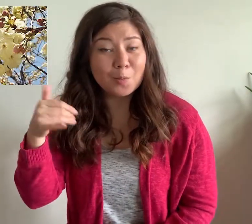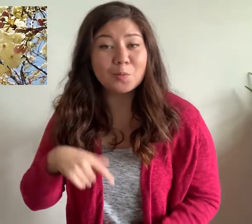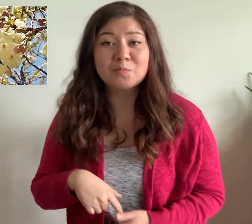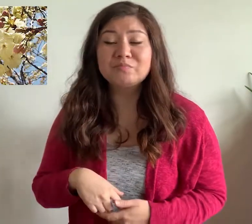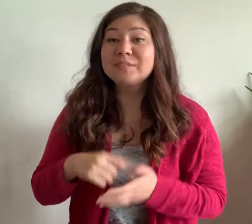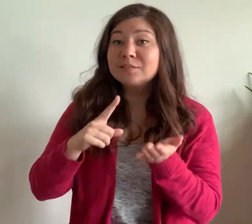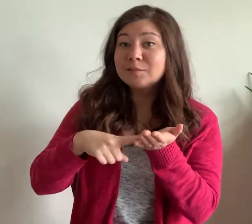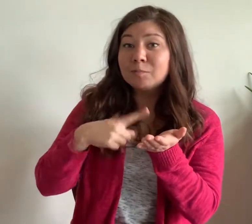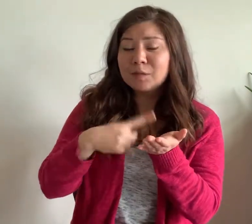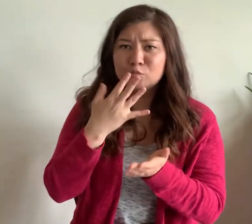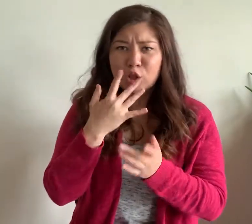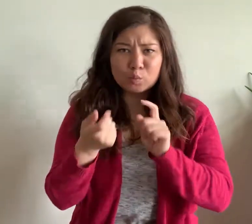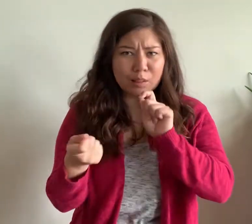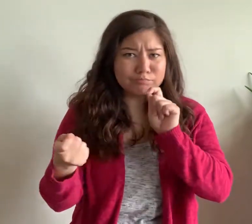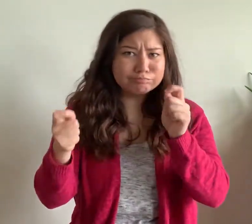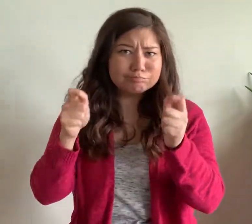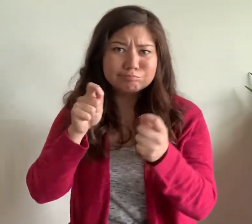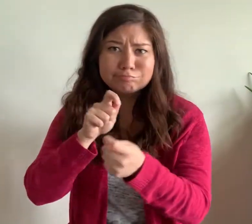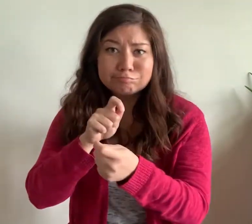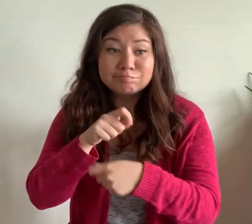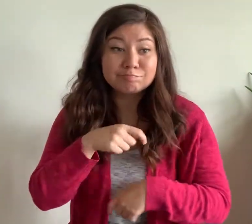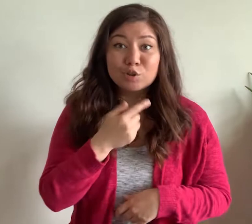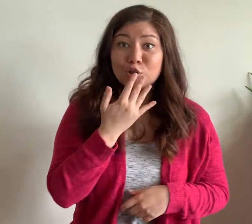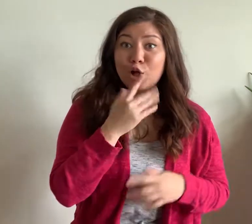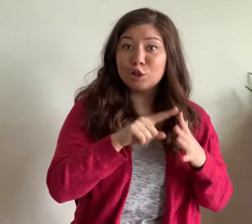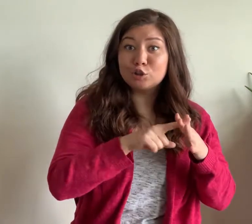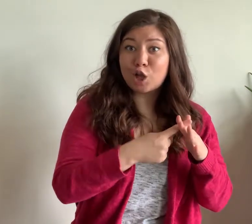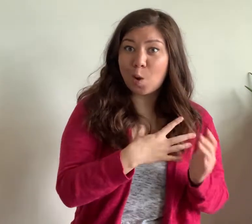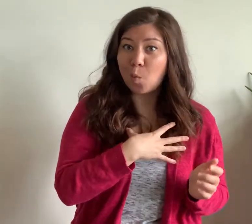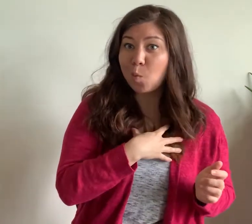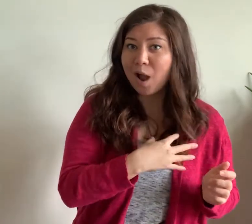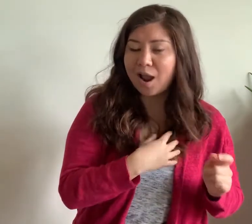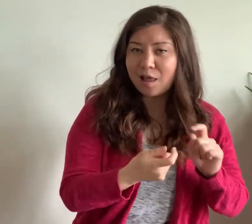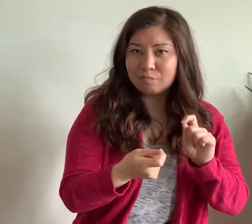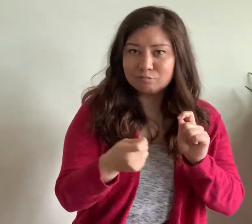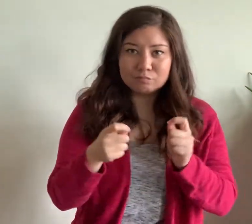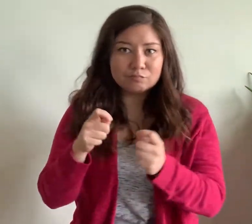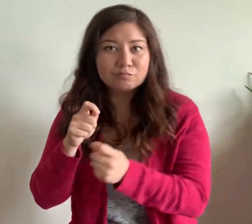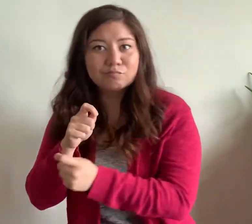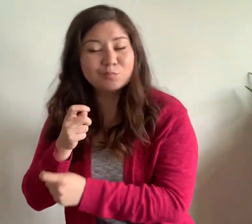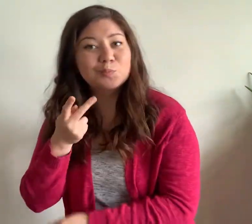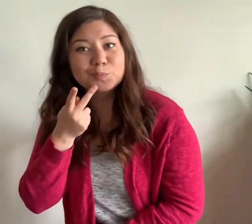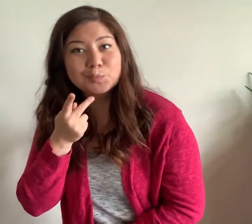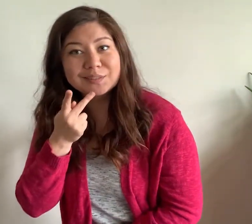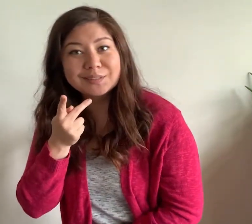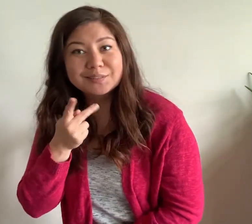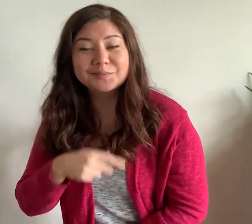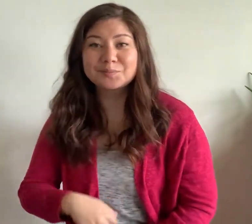Some varieties even change over time, starting white then becoming pink.